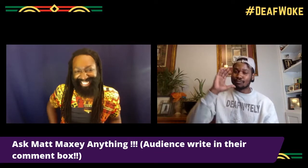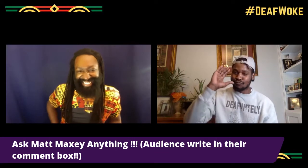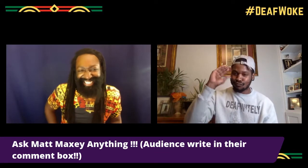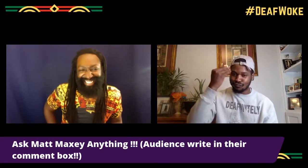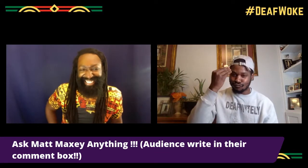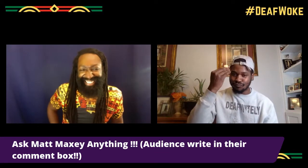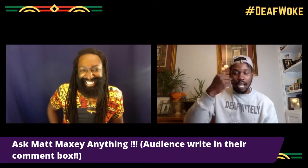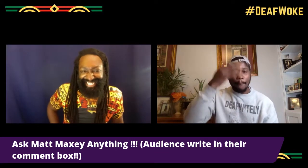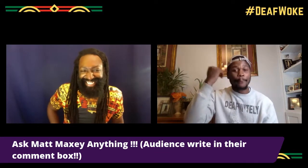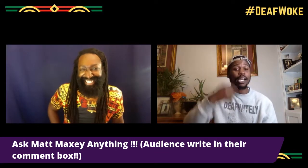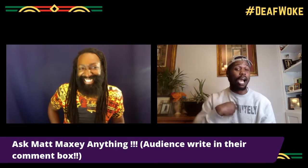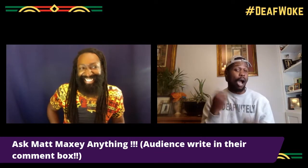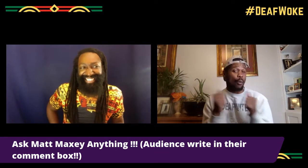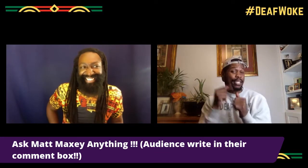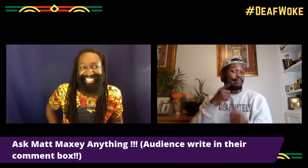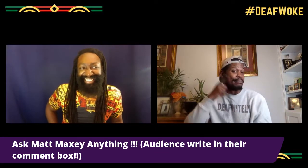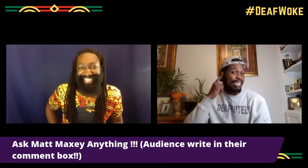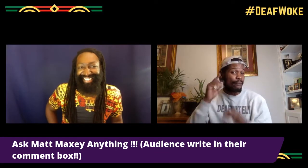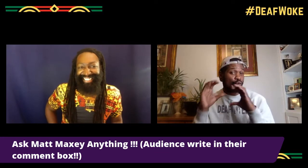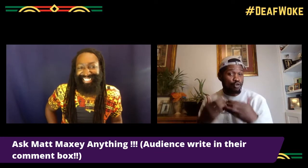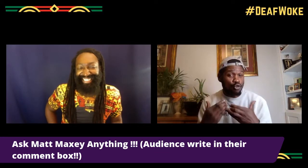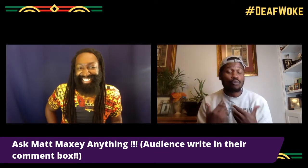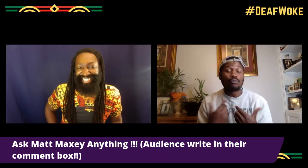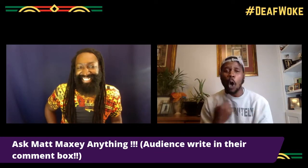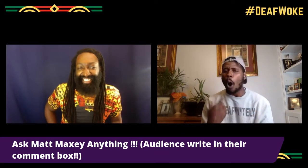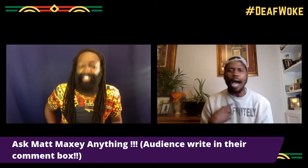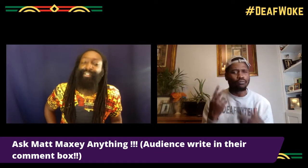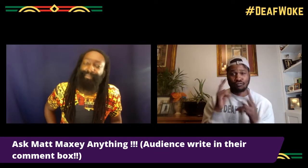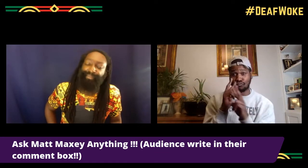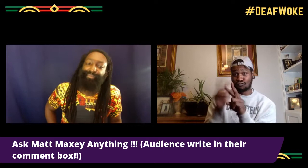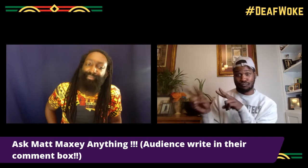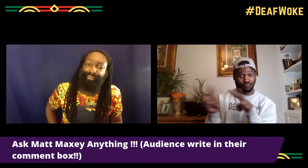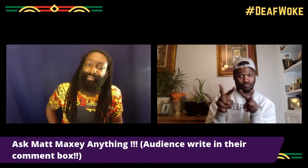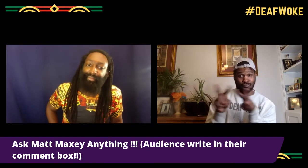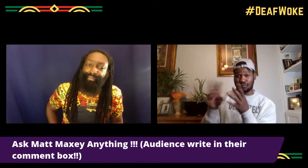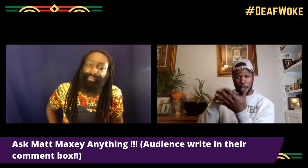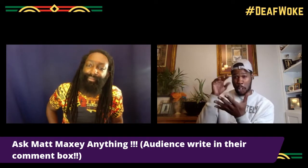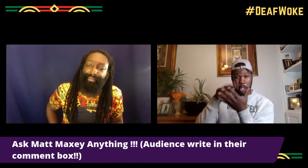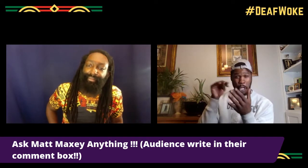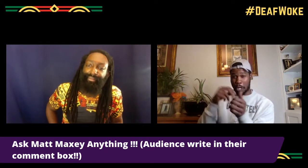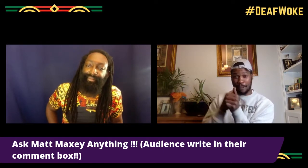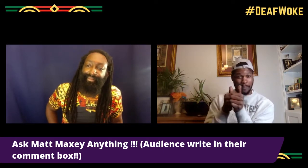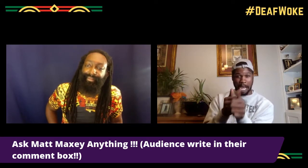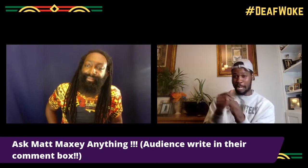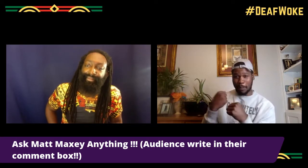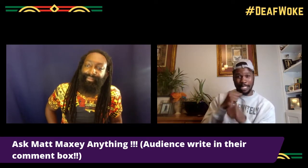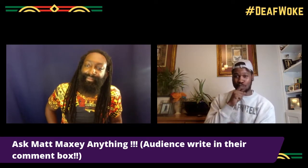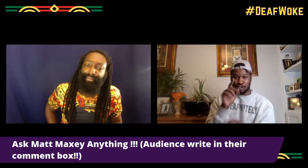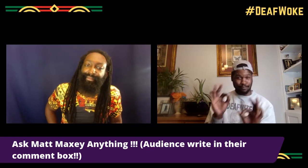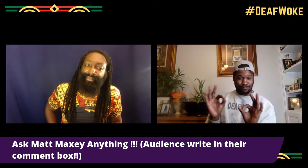Hold on, no, I was ignorant. So I was with the deaf group